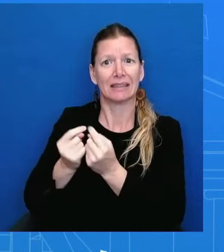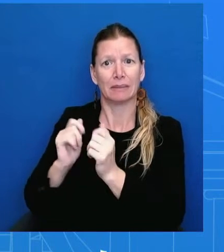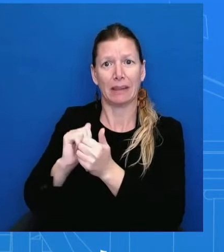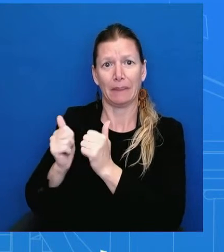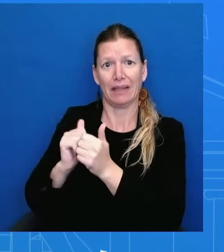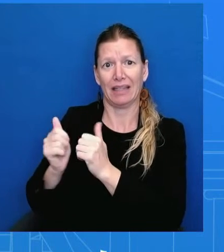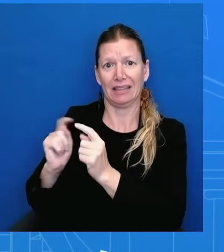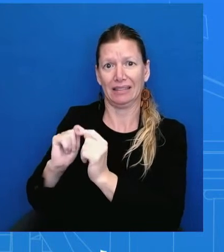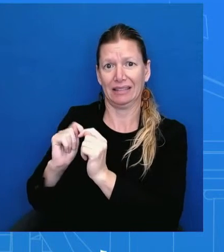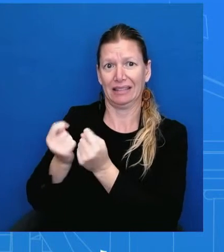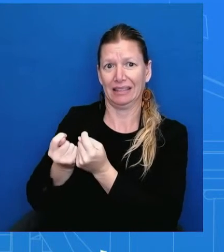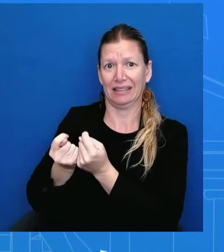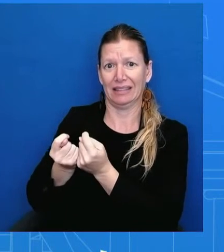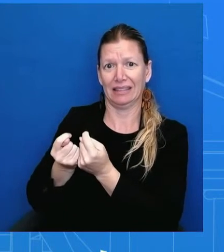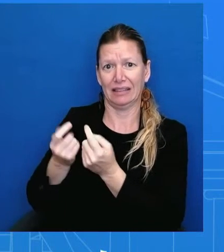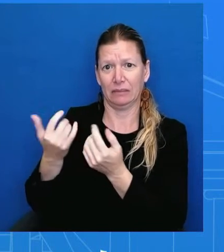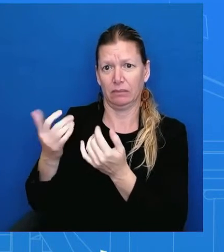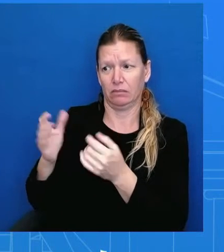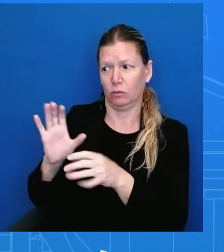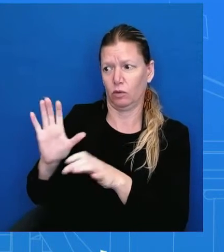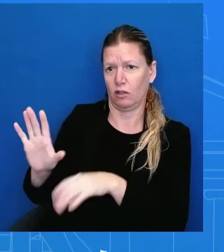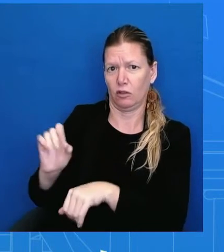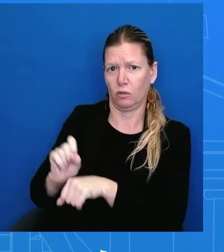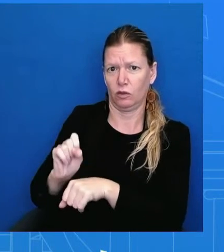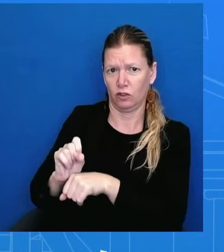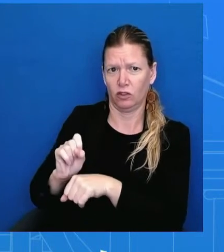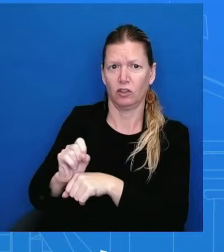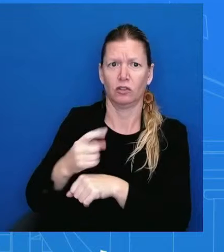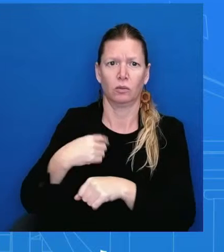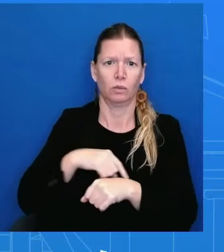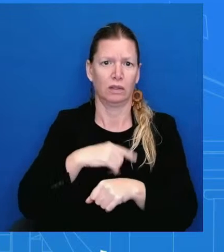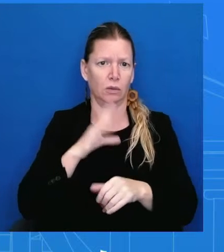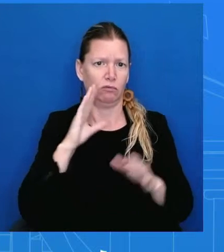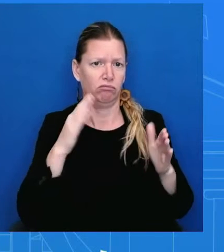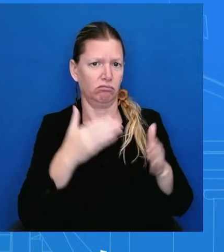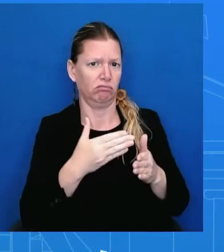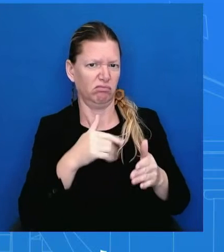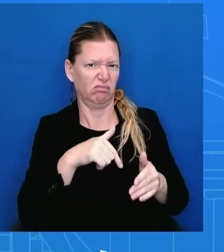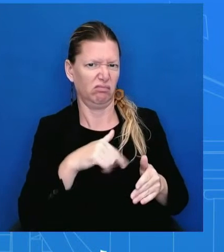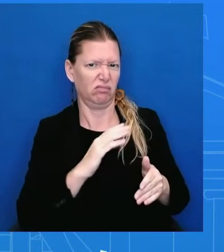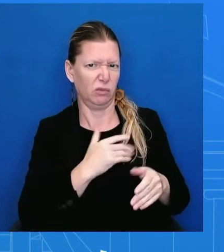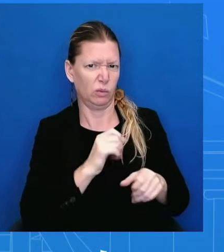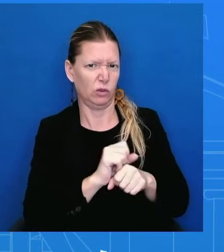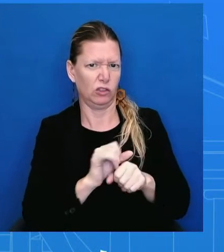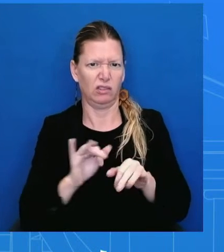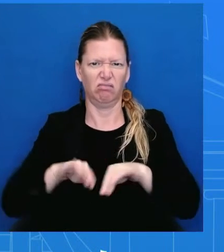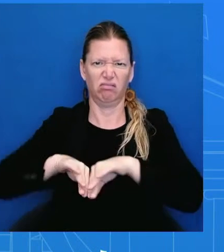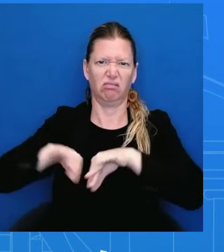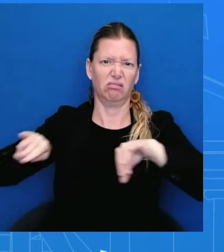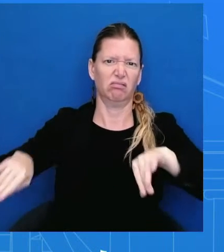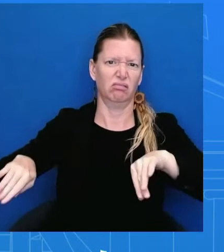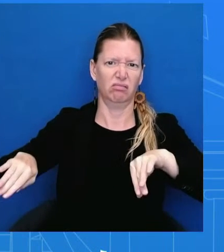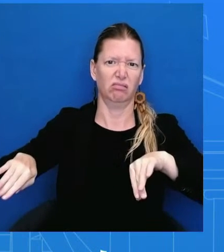And he, you know, respects tremendously Congress. And so, we're -- he's in regular contact with them,